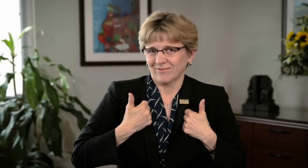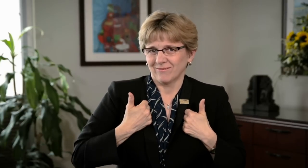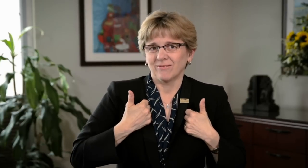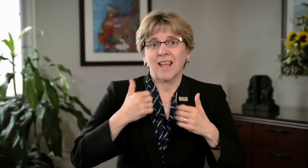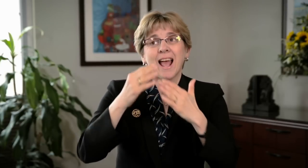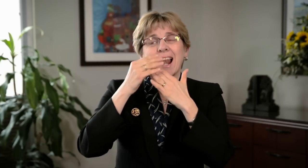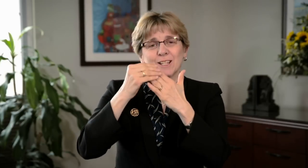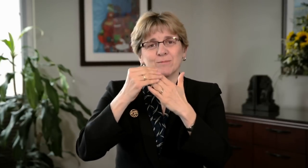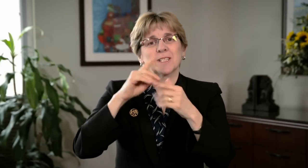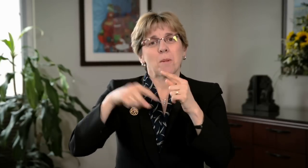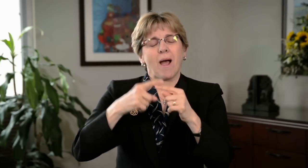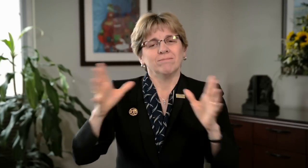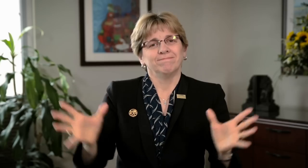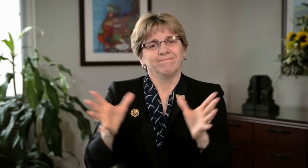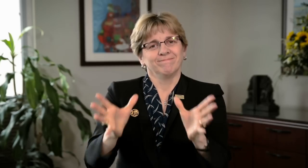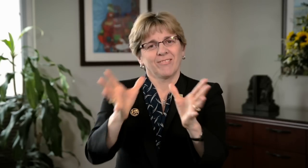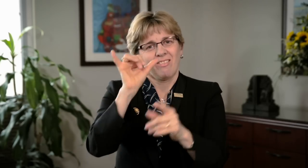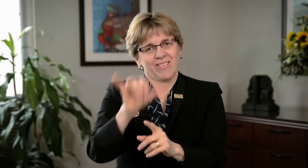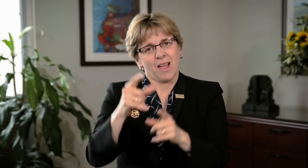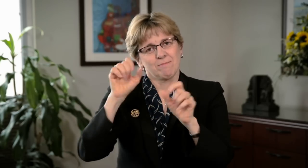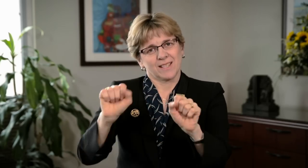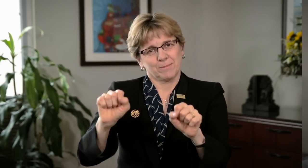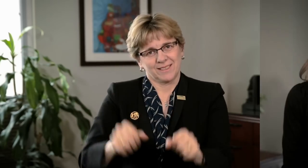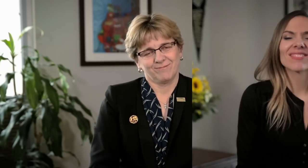Leadership is about fostering that possibility.